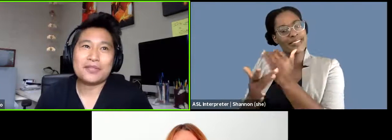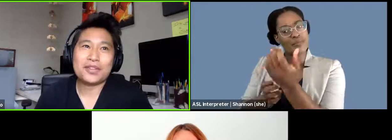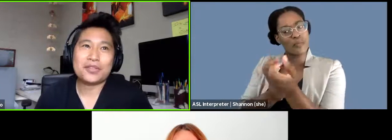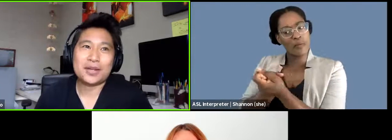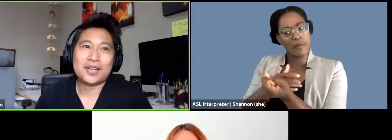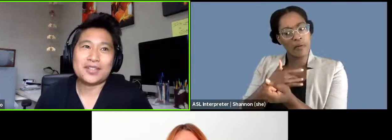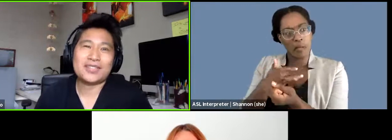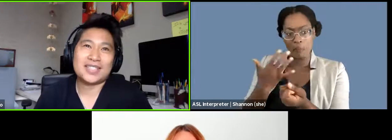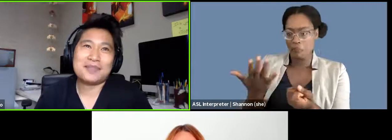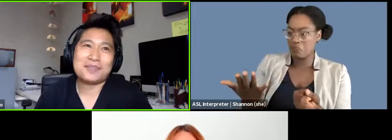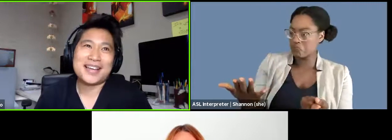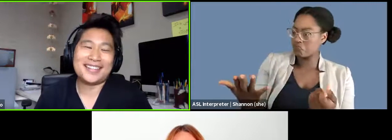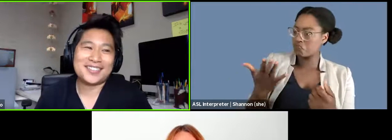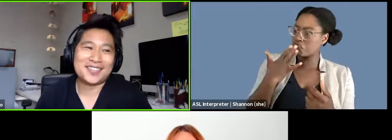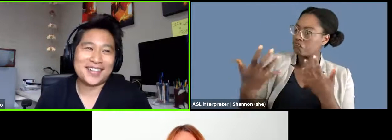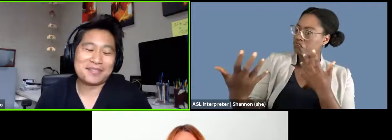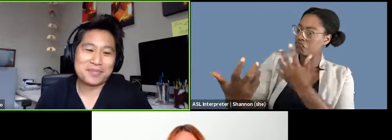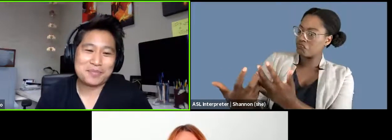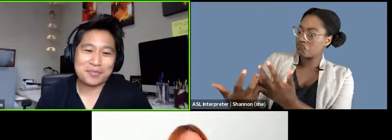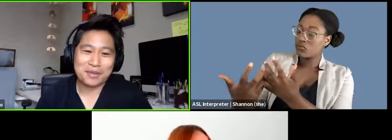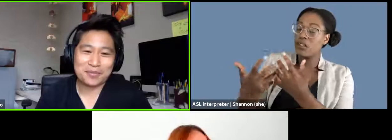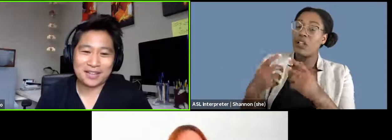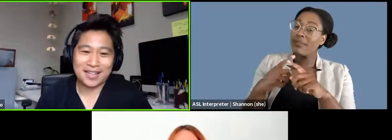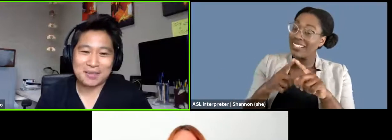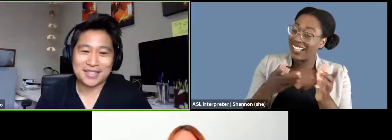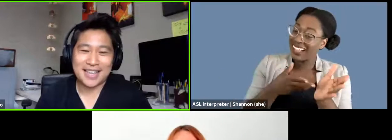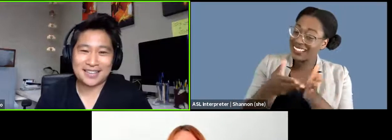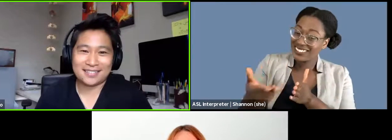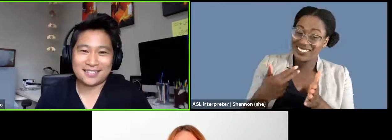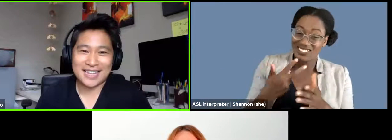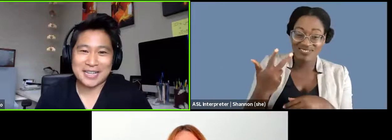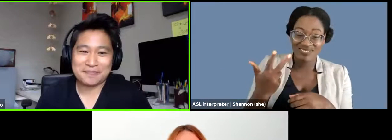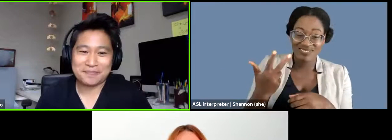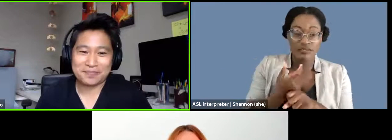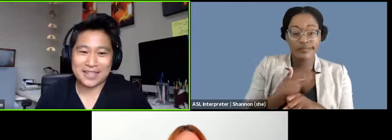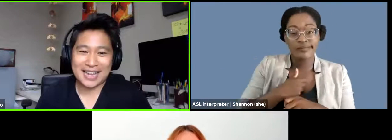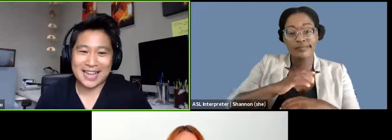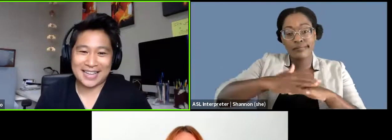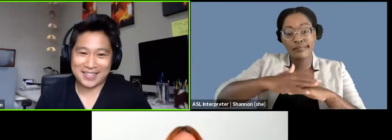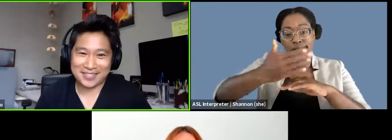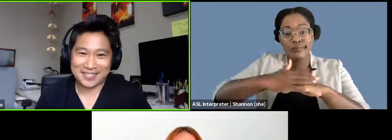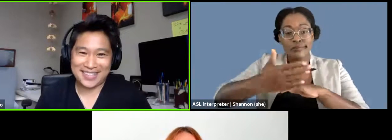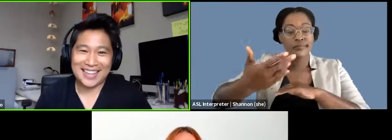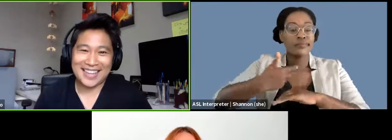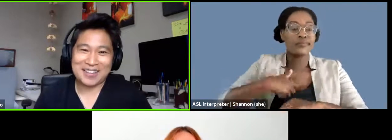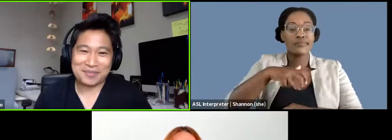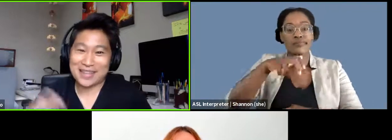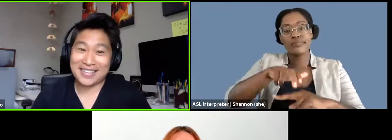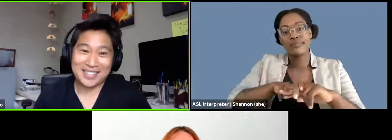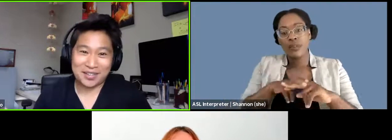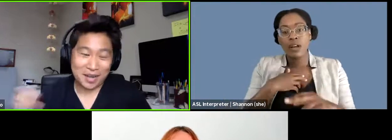after three years of sitting behind a screen and people being really upset at you because they are